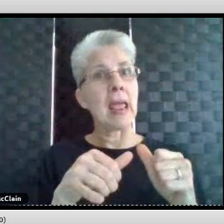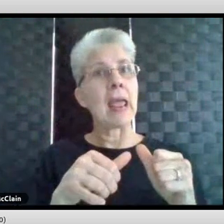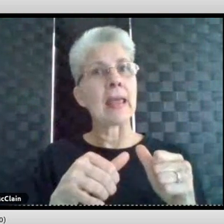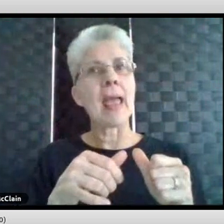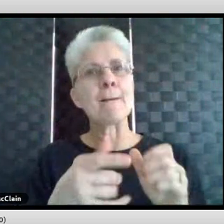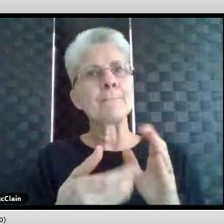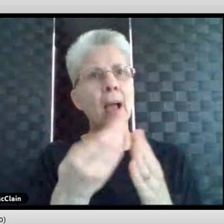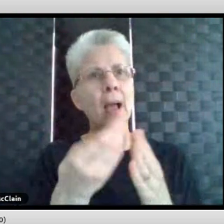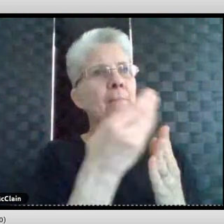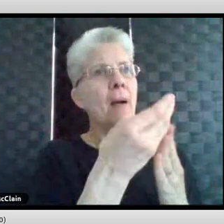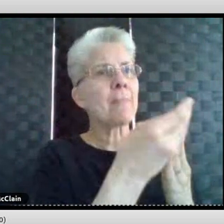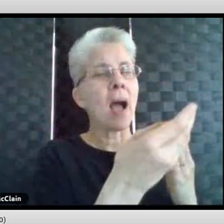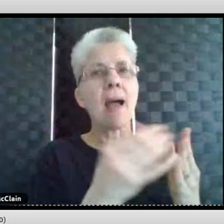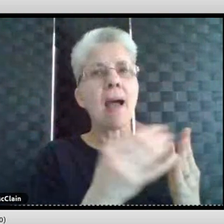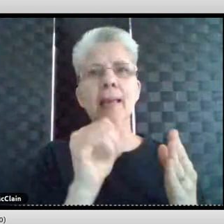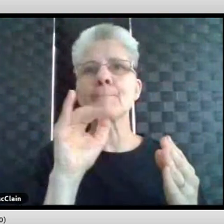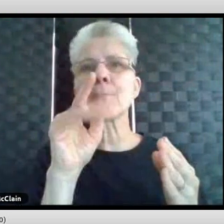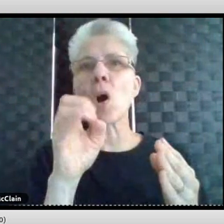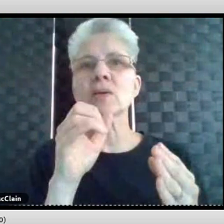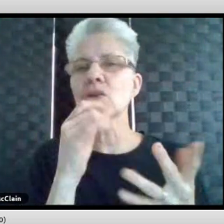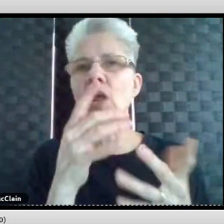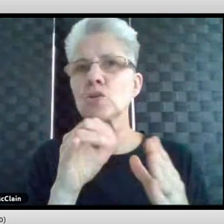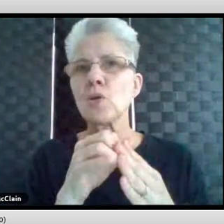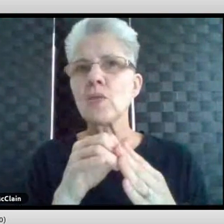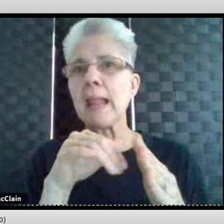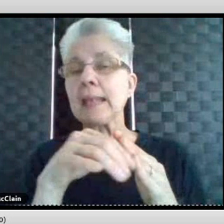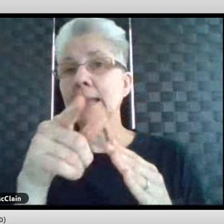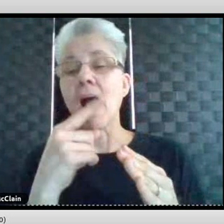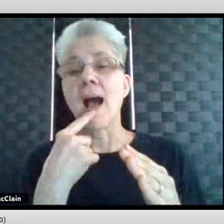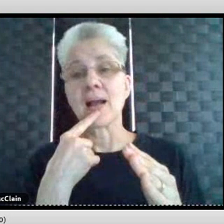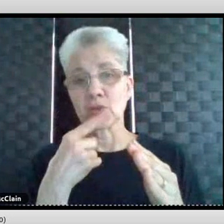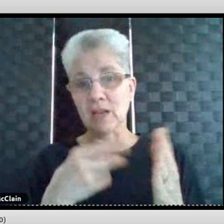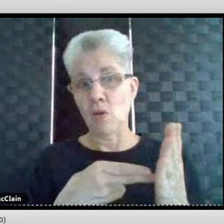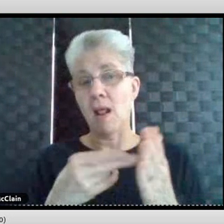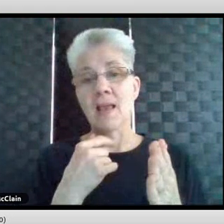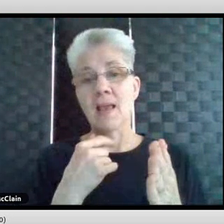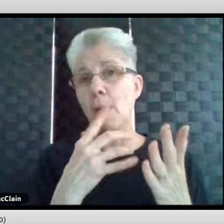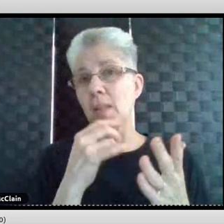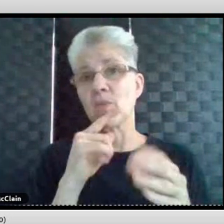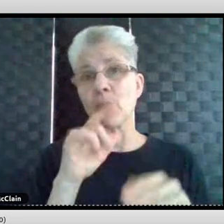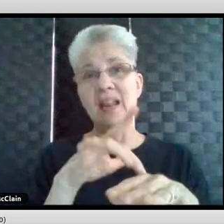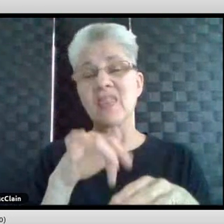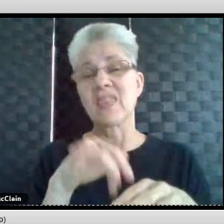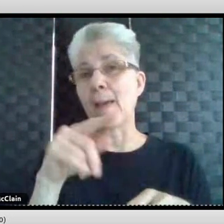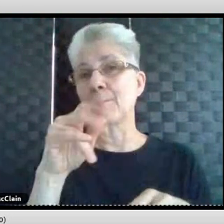and you're not gonna do that if you're in and out like a shot. I will honestly tell you, I probably haven't been in that Penney store more than six times